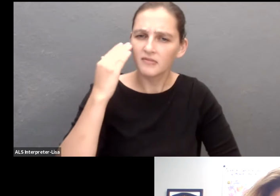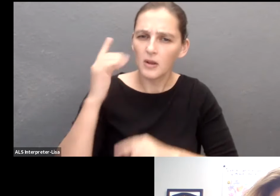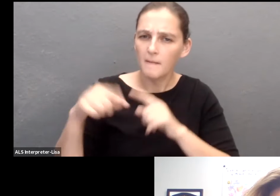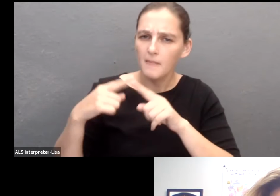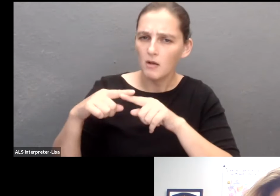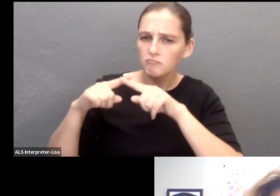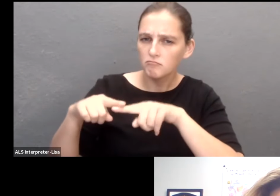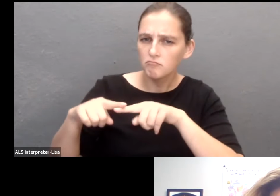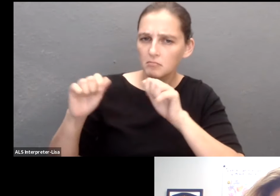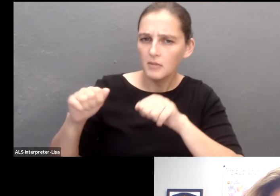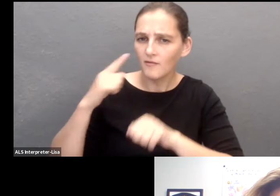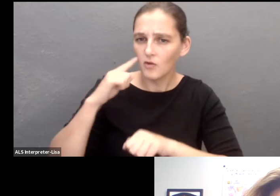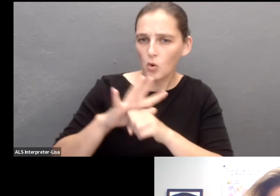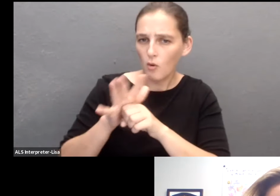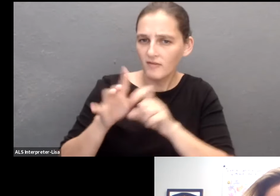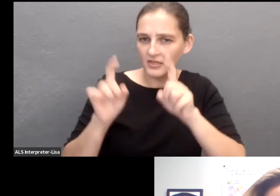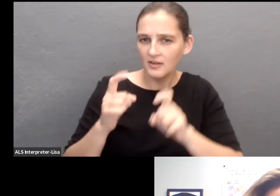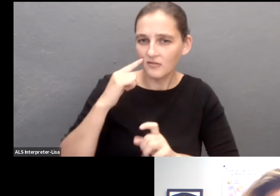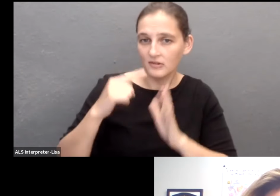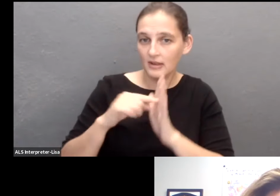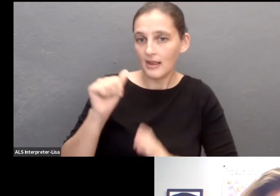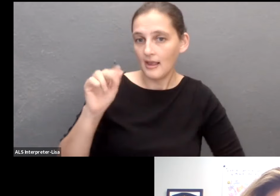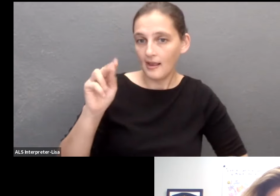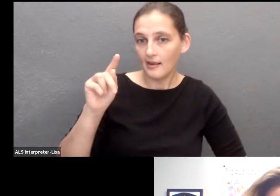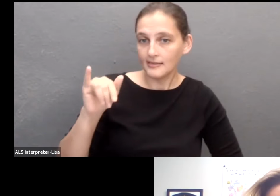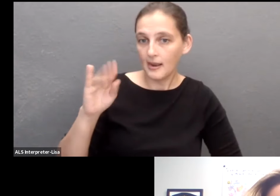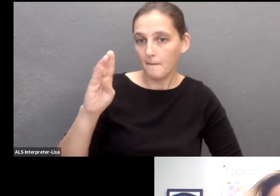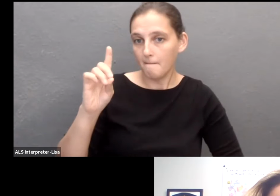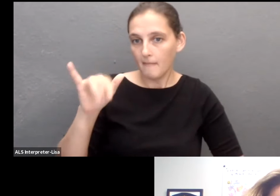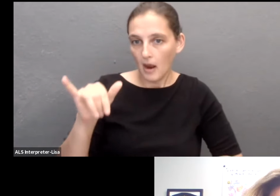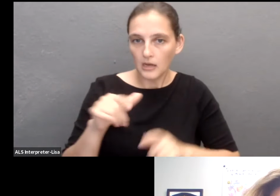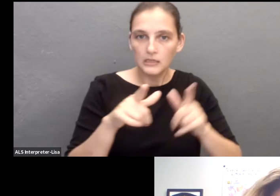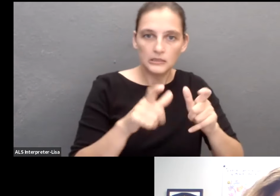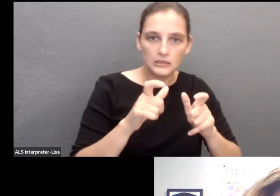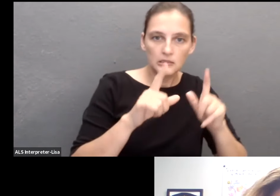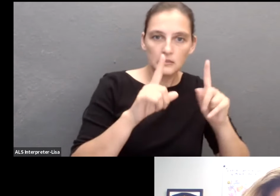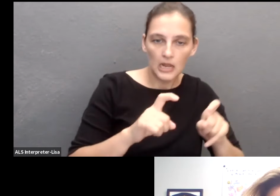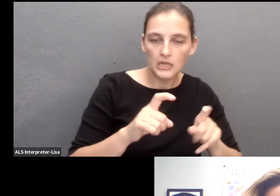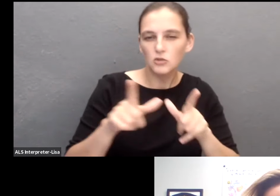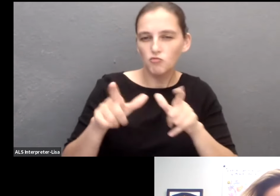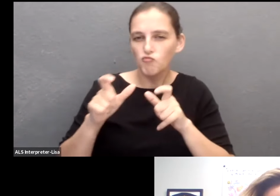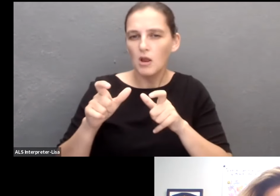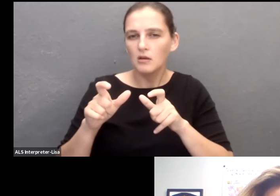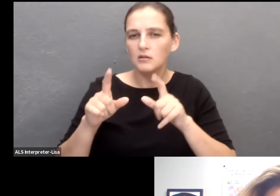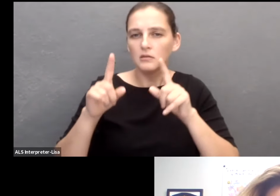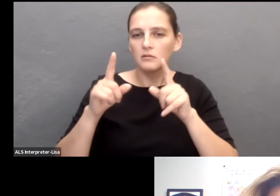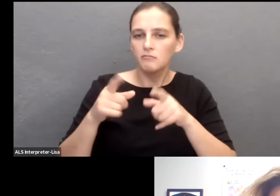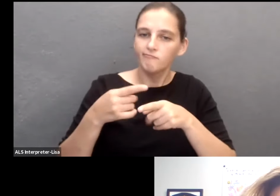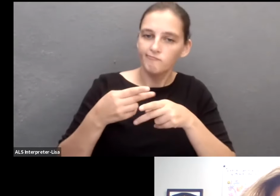COVID test? Such as the antibody test, rapid test, and home test kits.